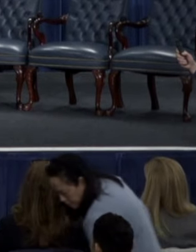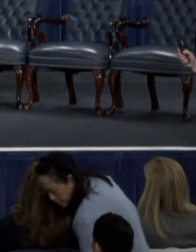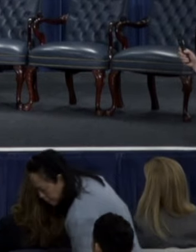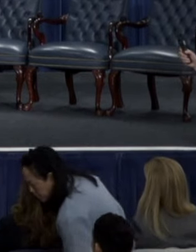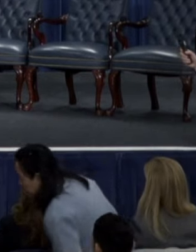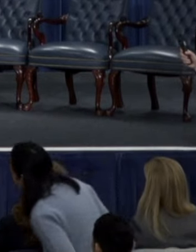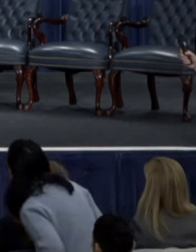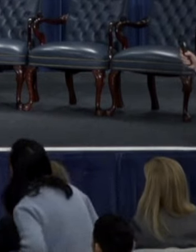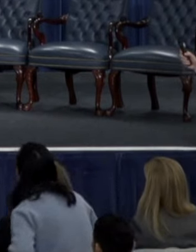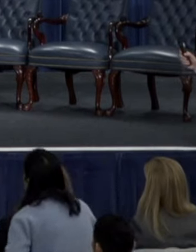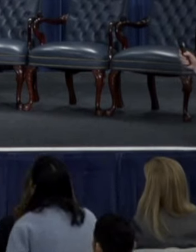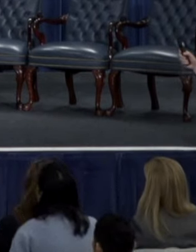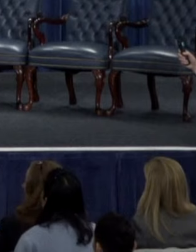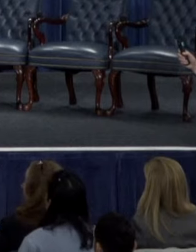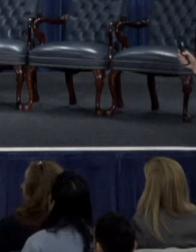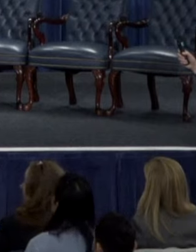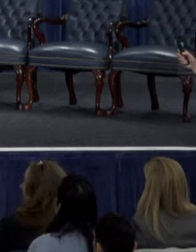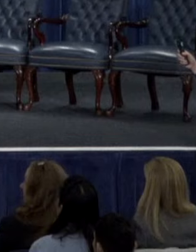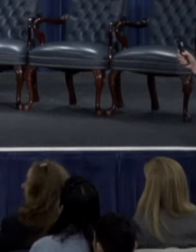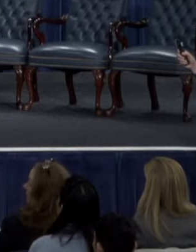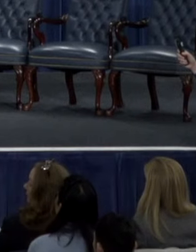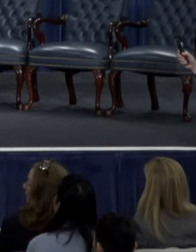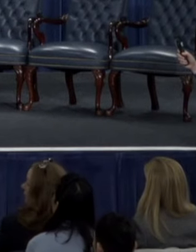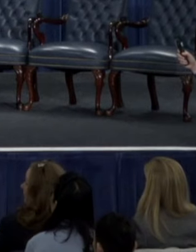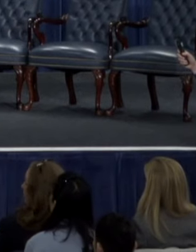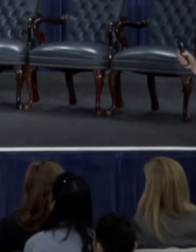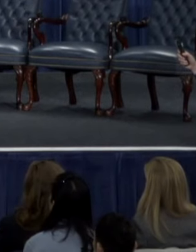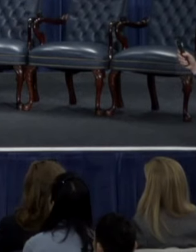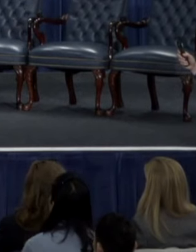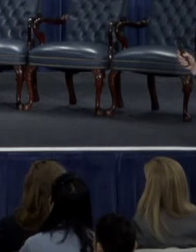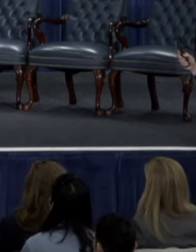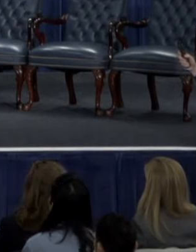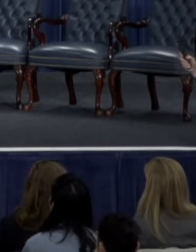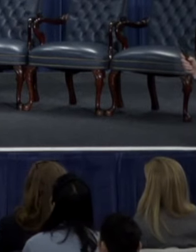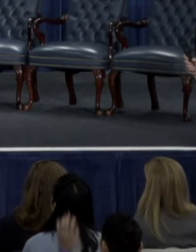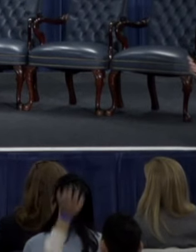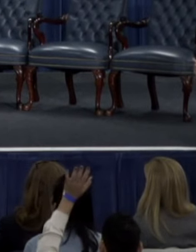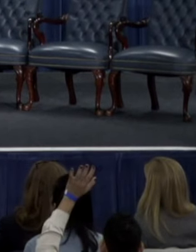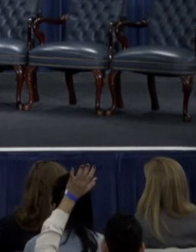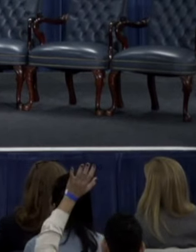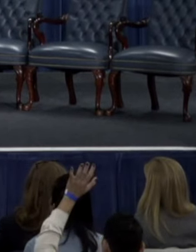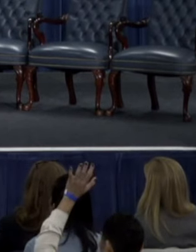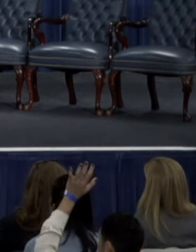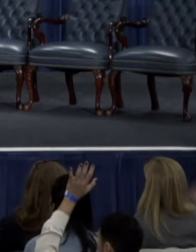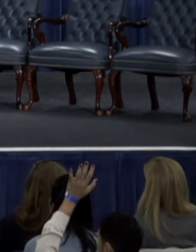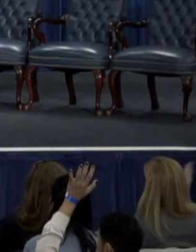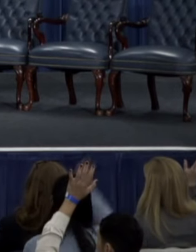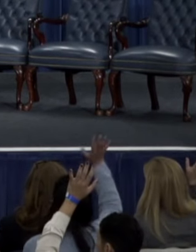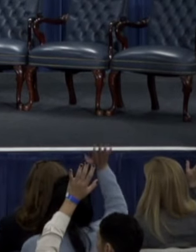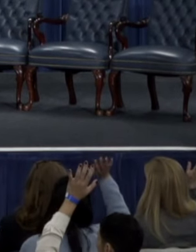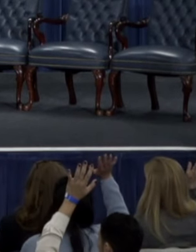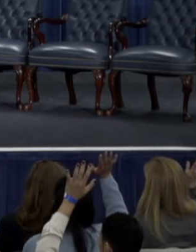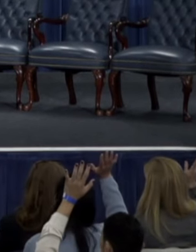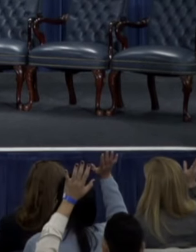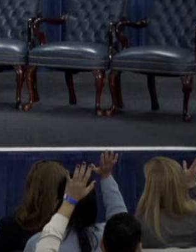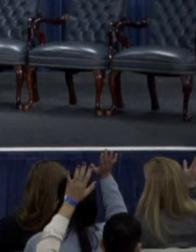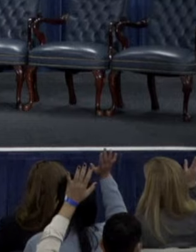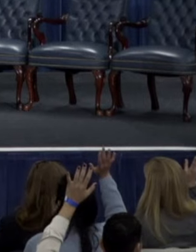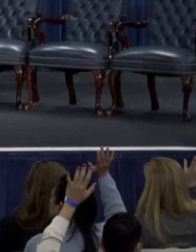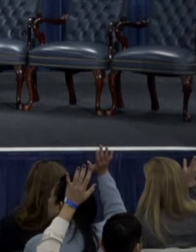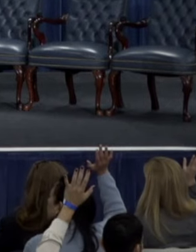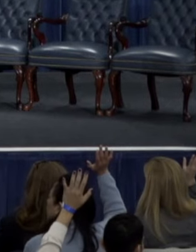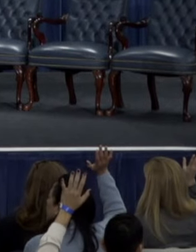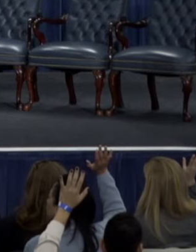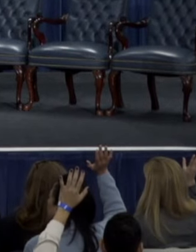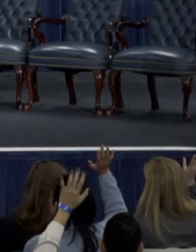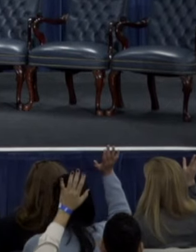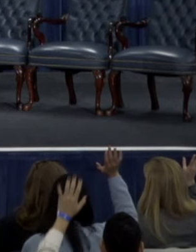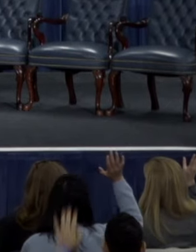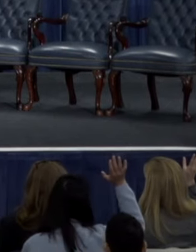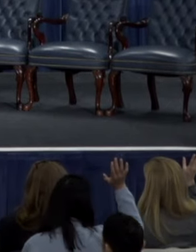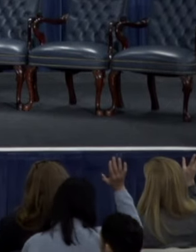many people in this audience are a caregiver or have ever been a caregiver? Look around,